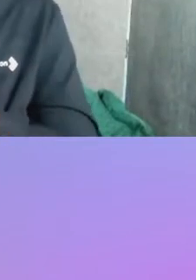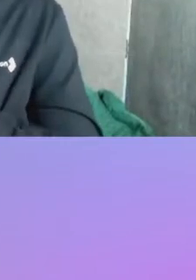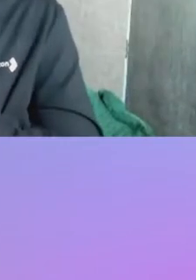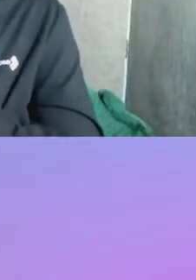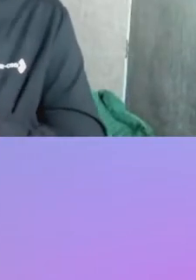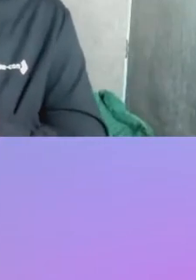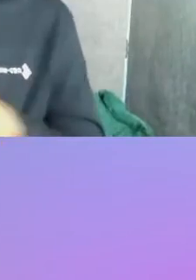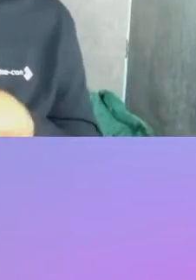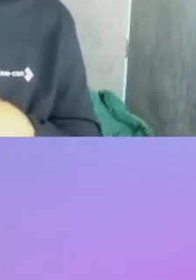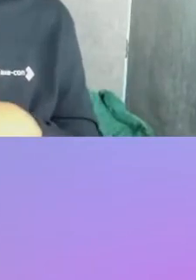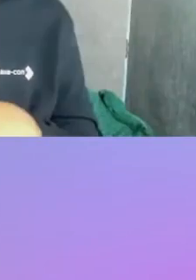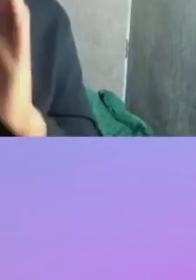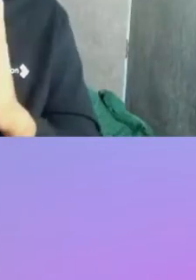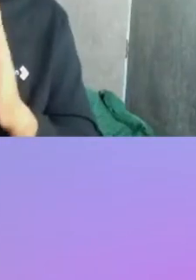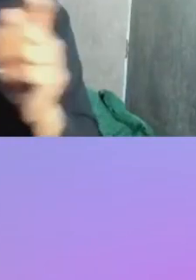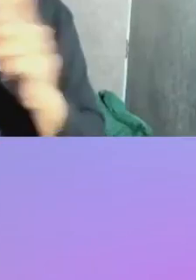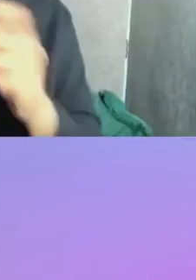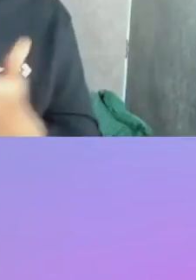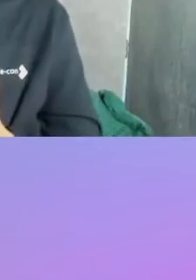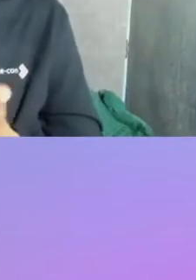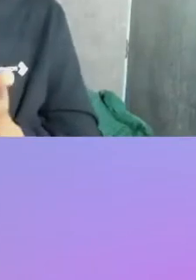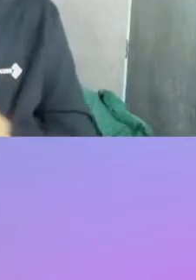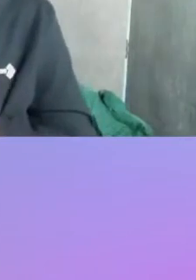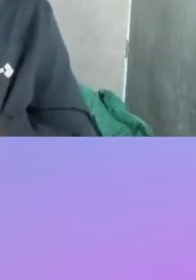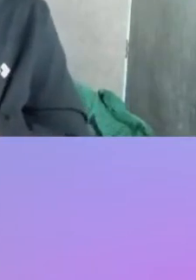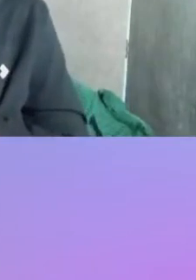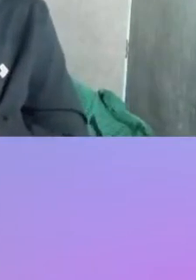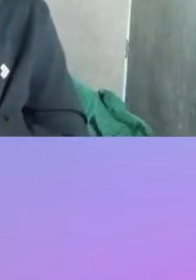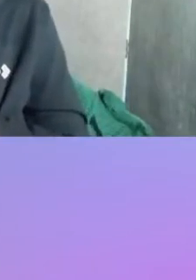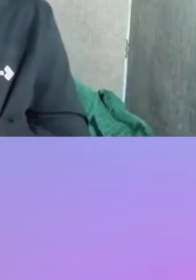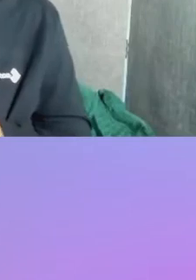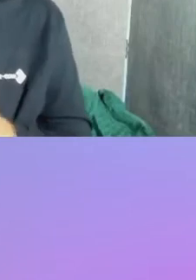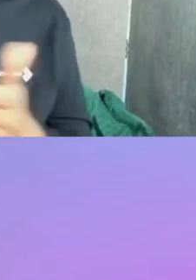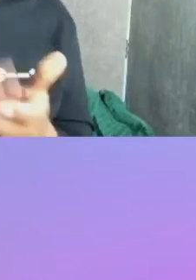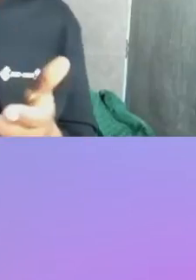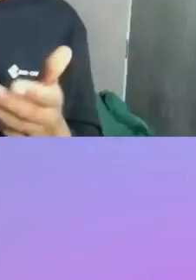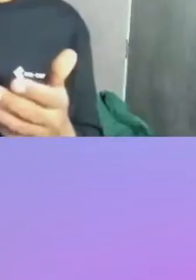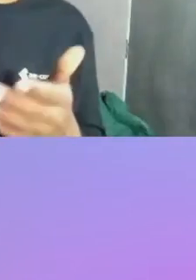taking care of yourself. And taking care of your body and how it needs to be taking